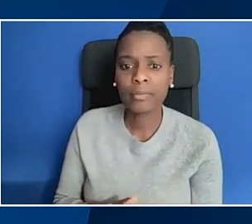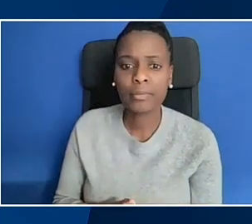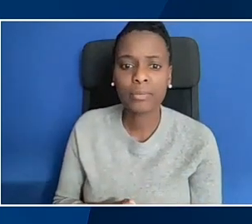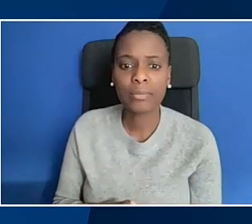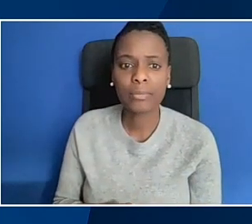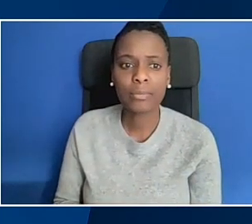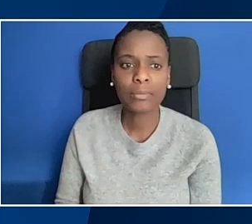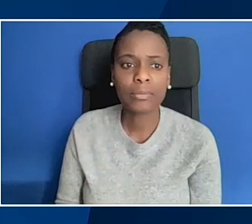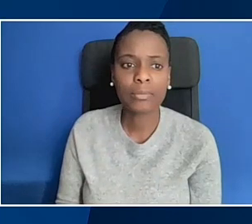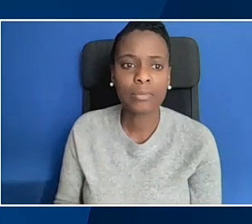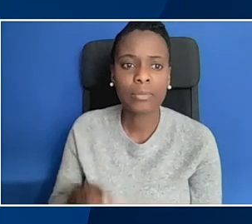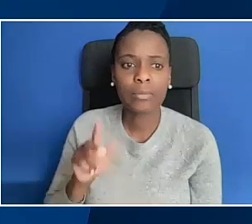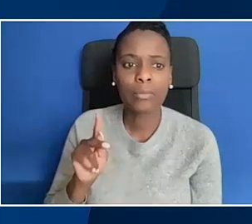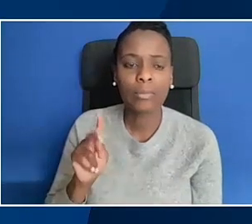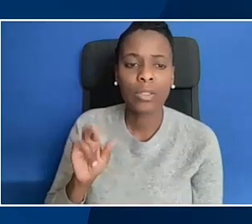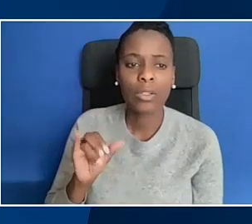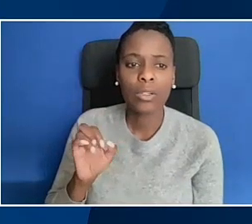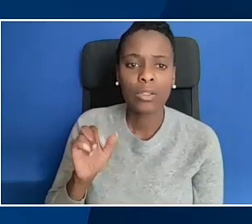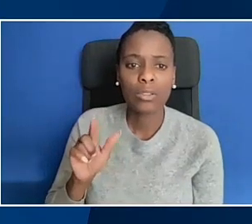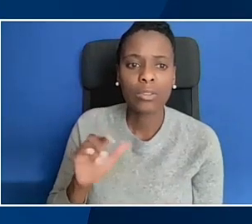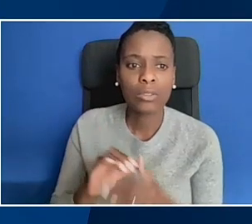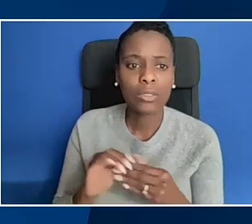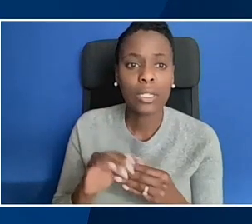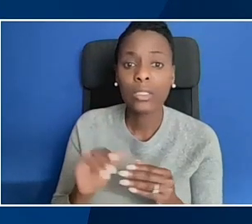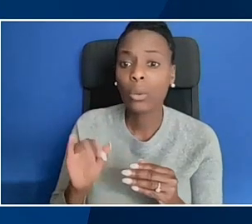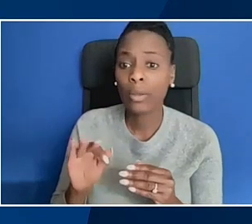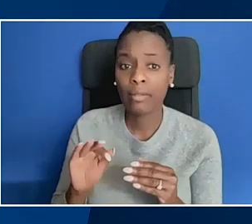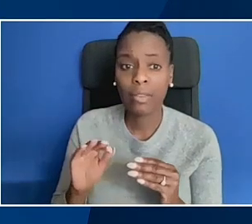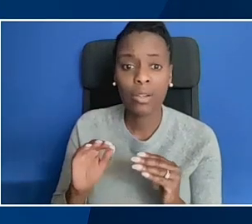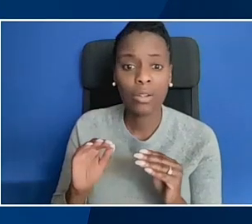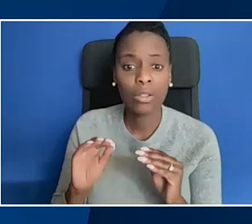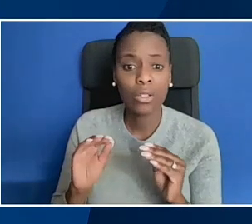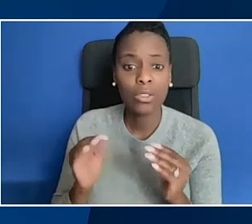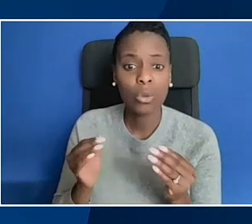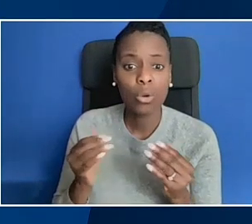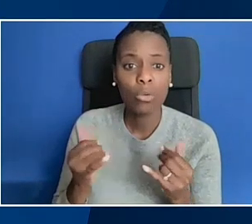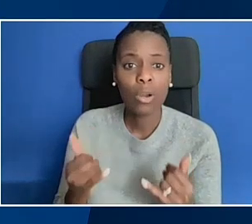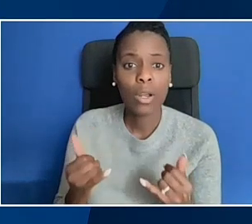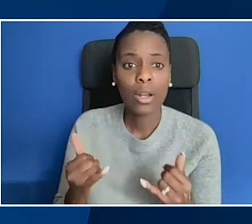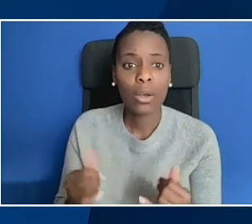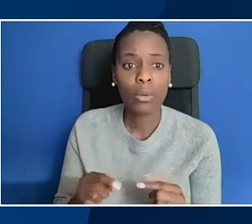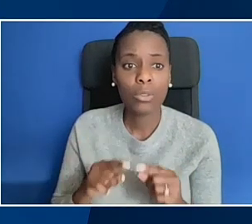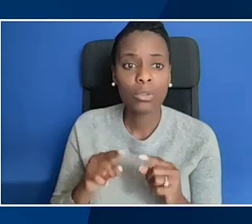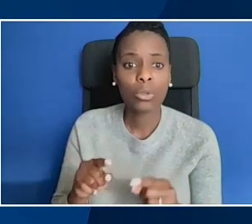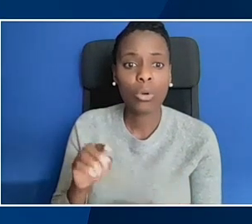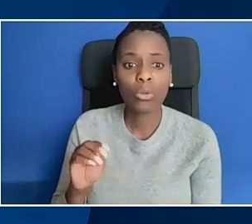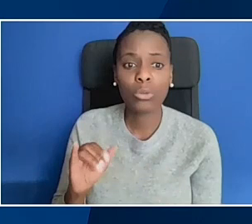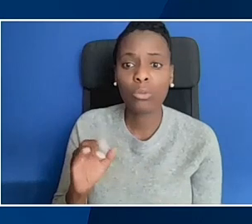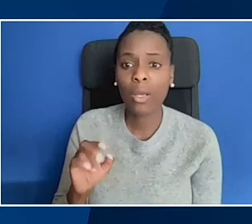Okay. So if no one at this time wants to join Michael in a caucus we, oh. Geof?